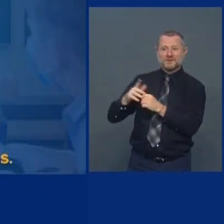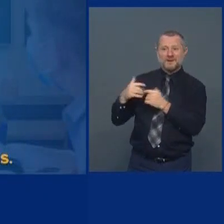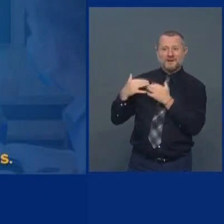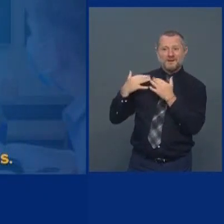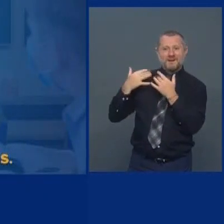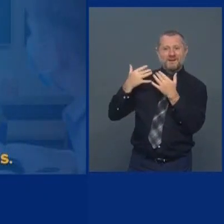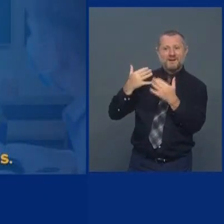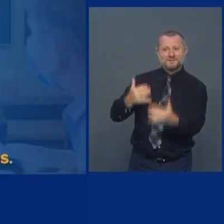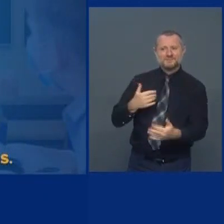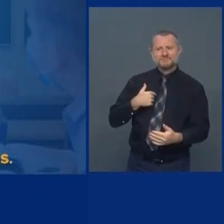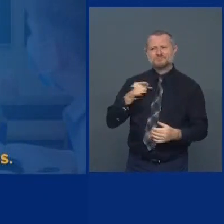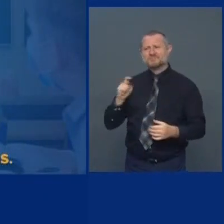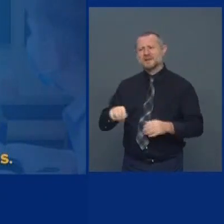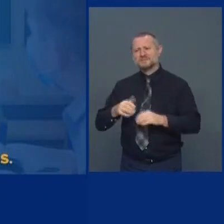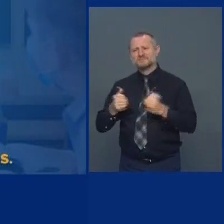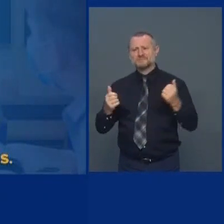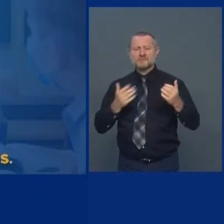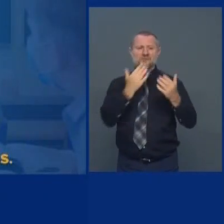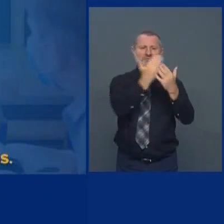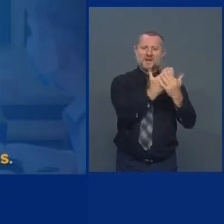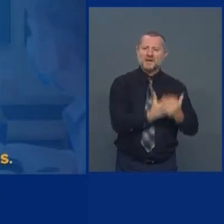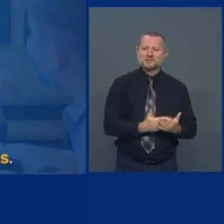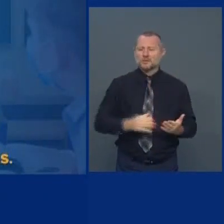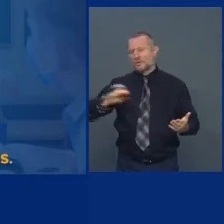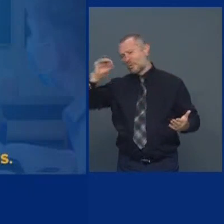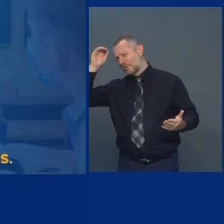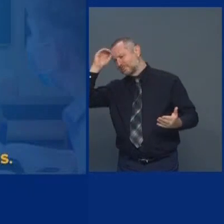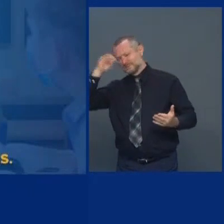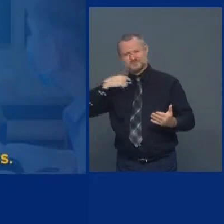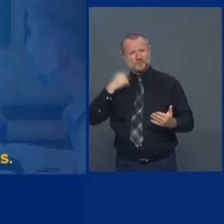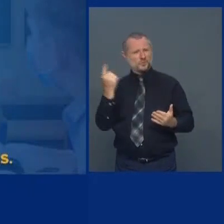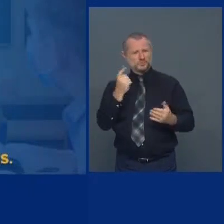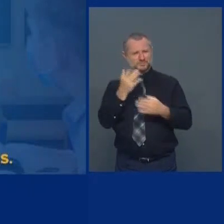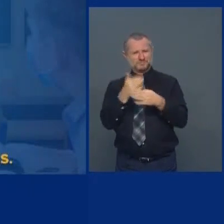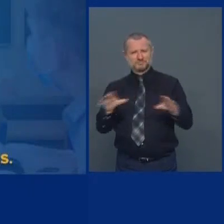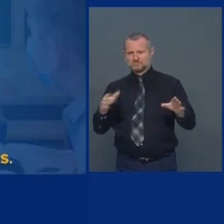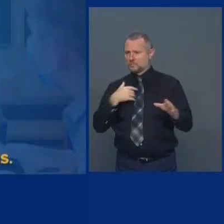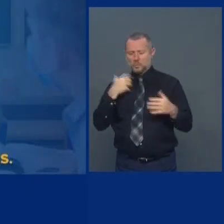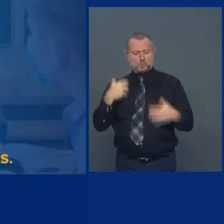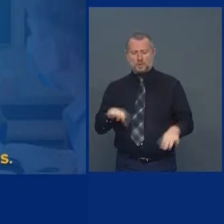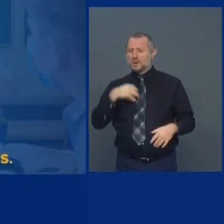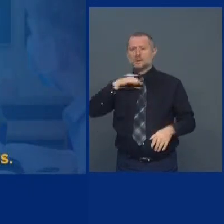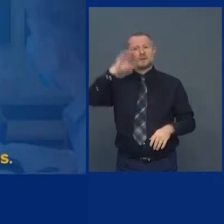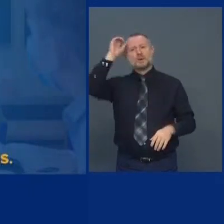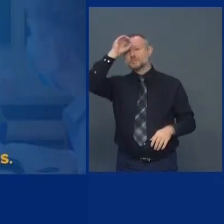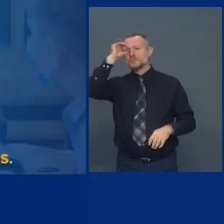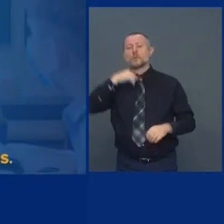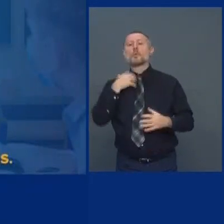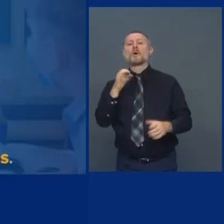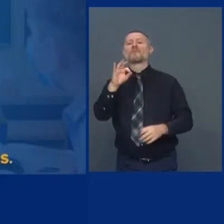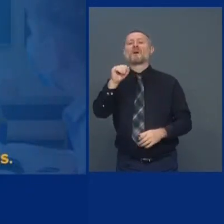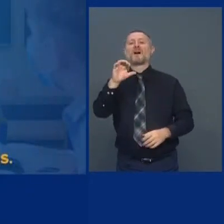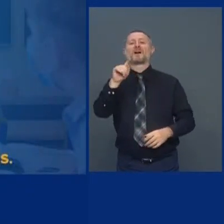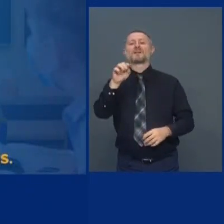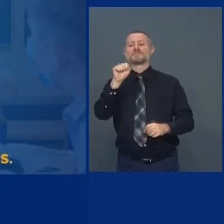THEY WANT THE FACTS. YOU KNOW WHAT THEY WANTED ALL THROUGH COVID, THEY WANTED FACTS.